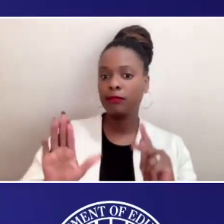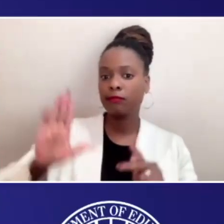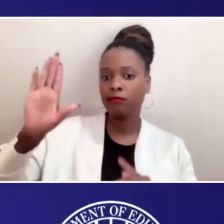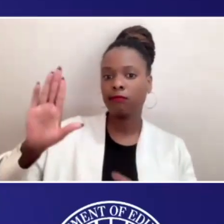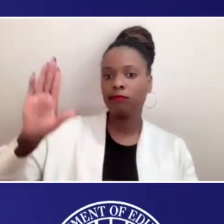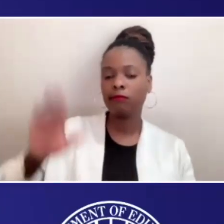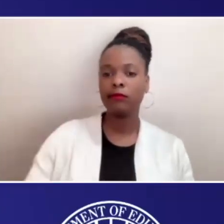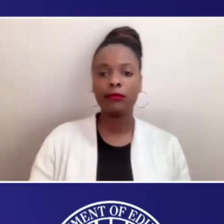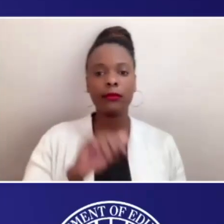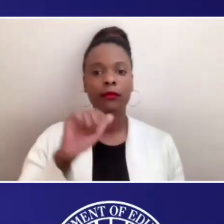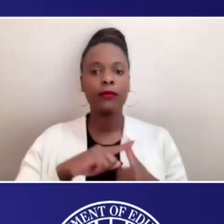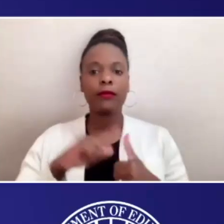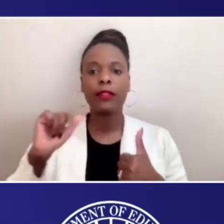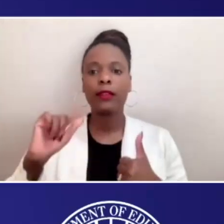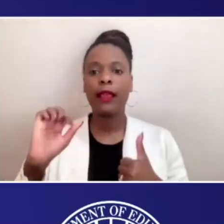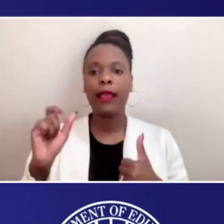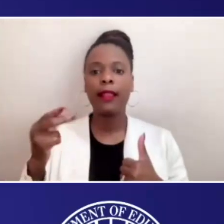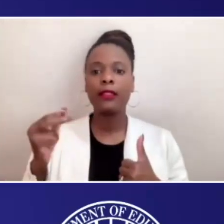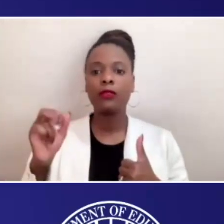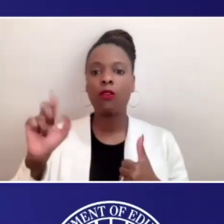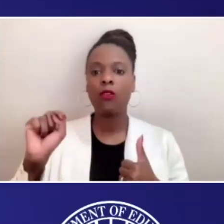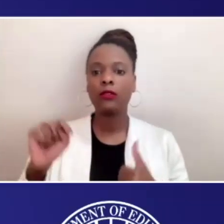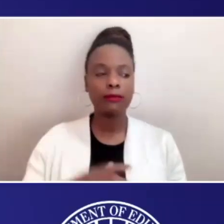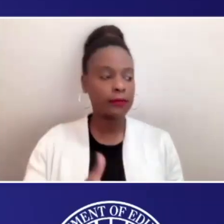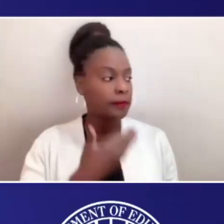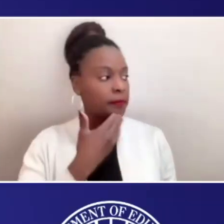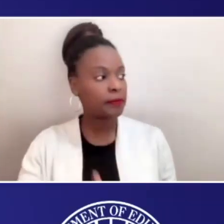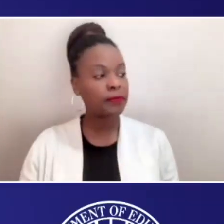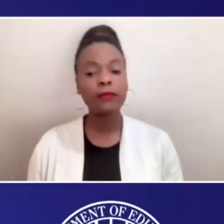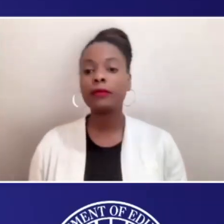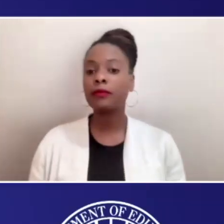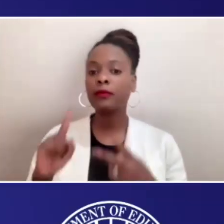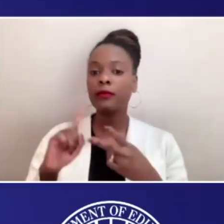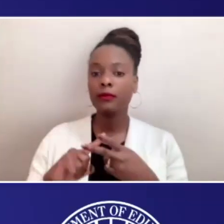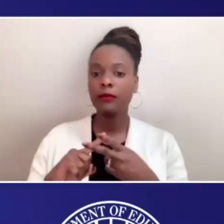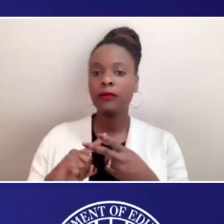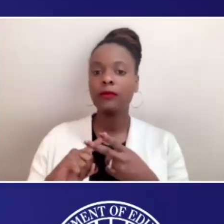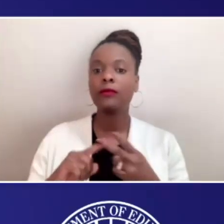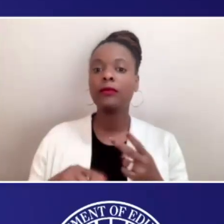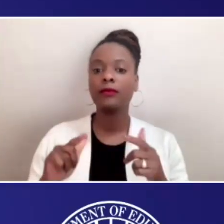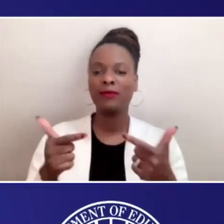Alex Holt? Thank you. So two things. First of all, I wanted to bring up that